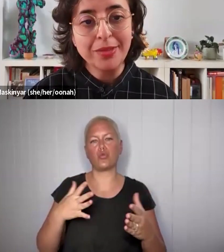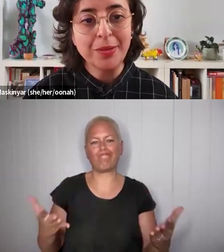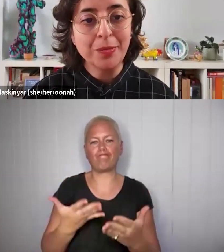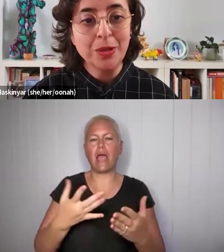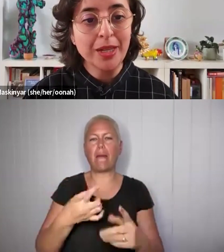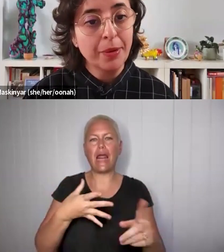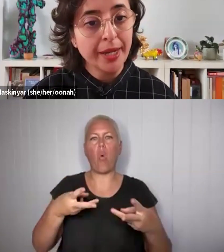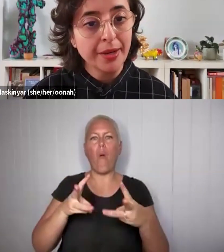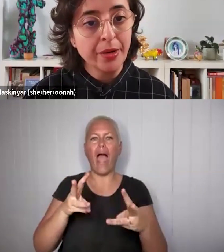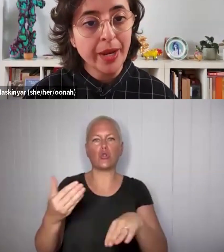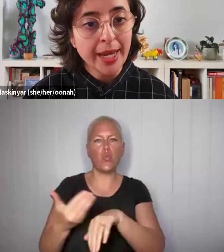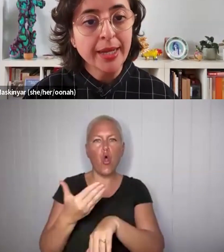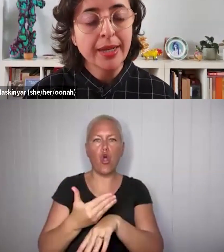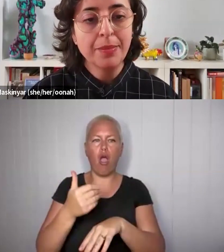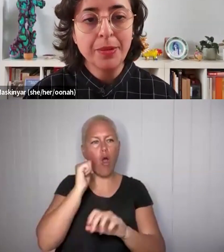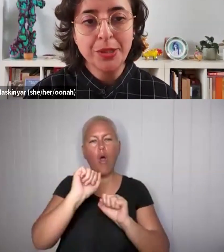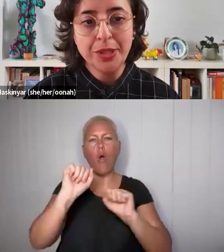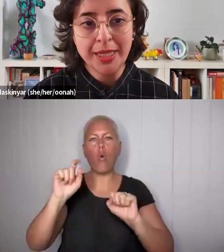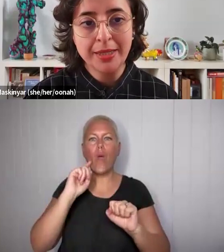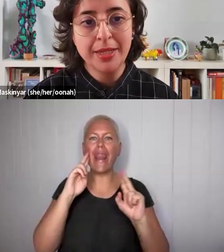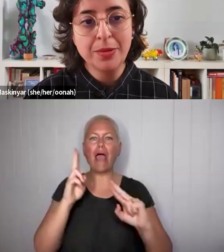everyone will collaborate in their own way, but we do need distinct